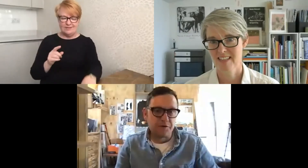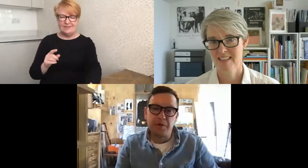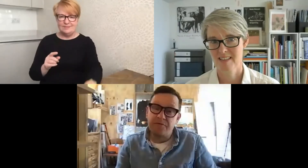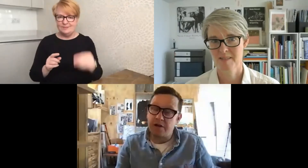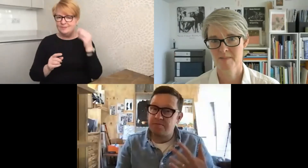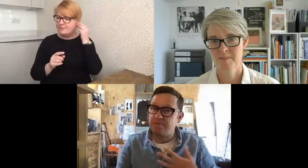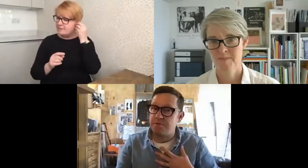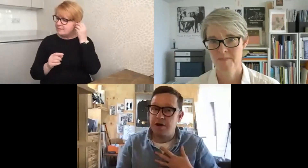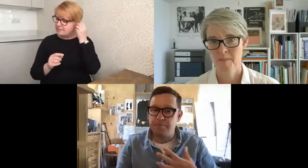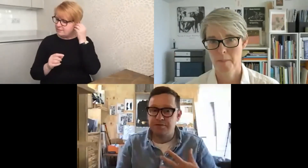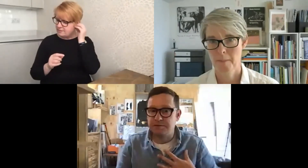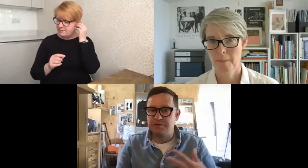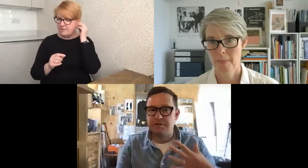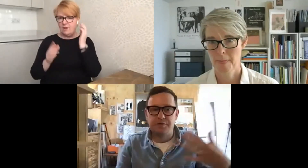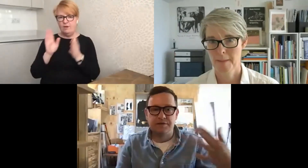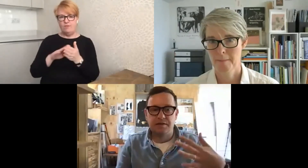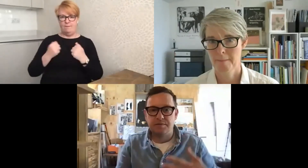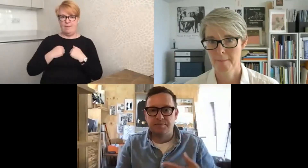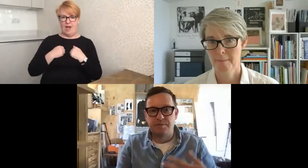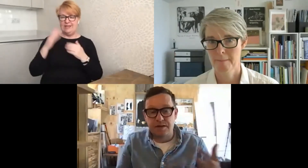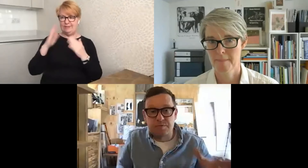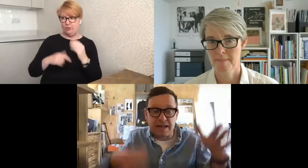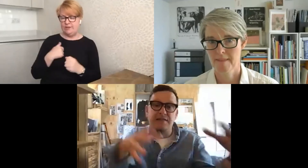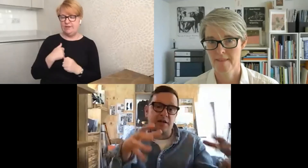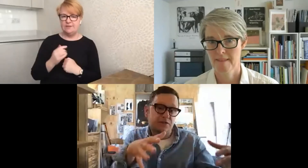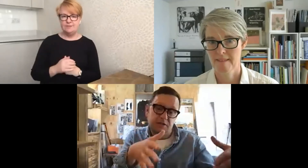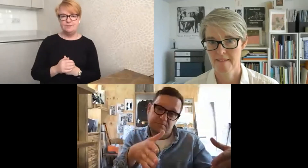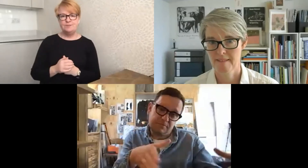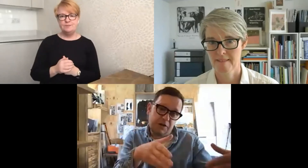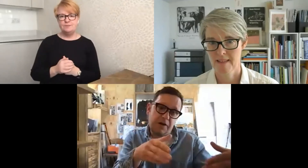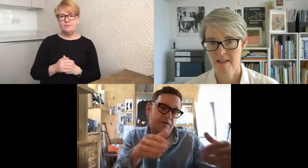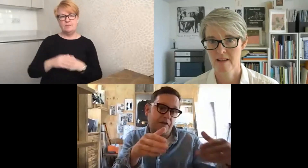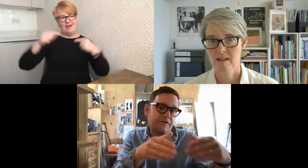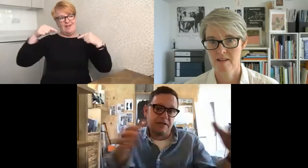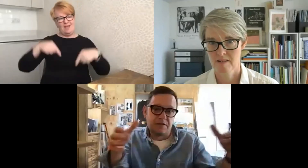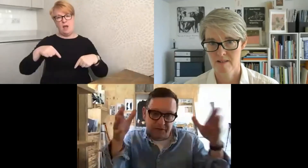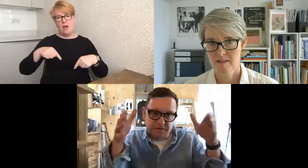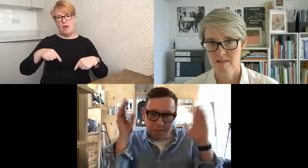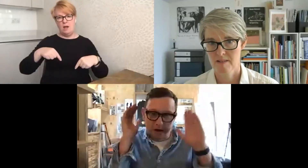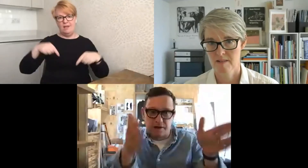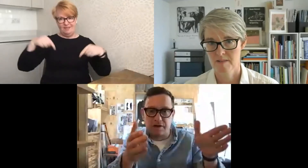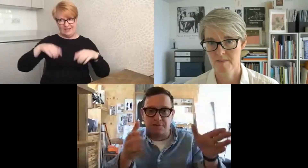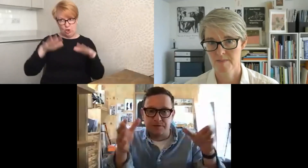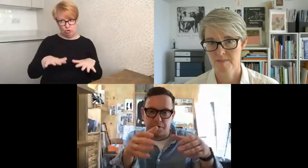but from my own personal perspective has been, I would say, in this country. So, I think the other thing is this, where I'm going to come from is quite a